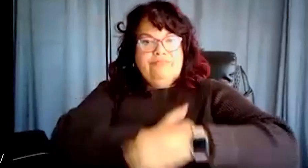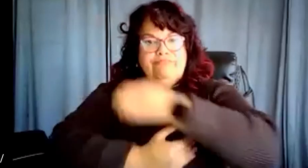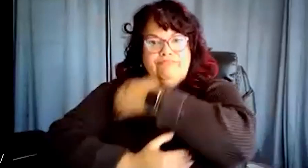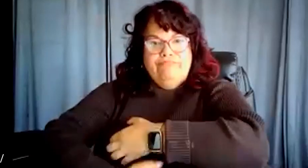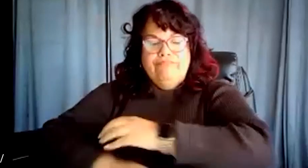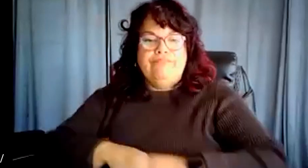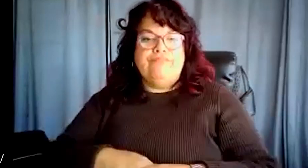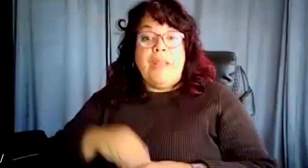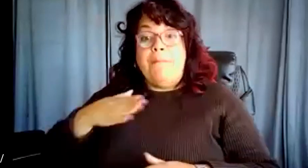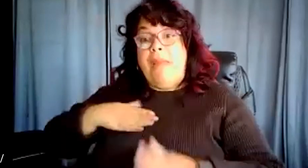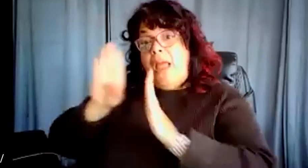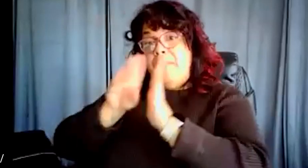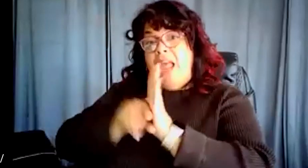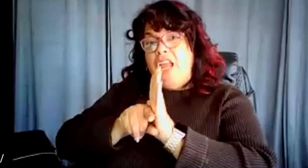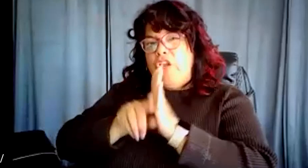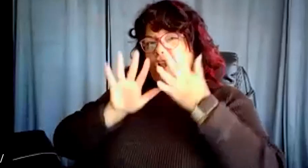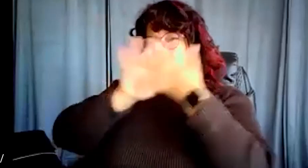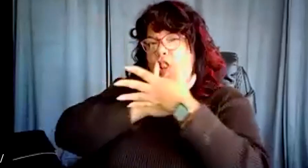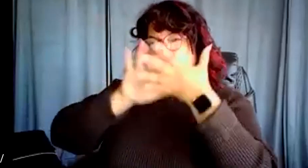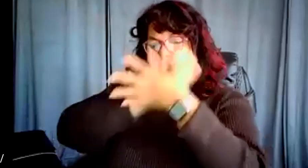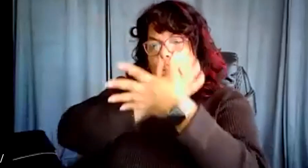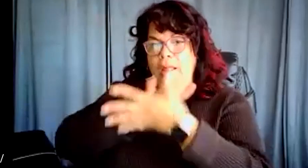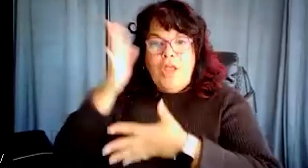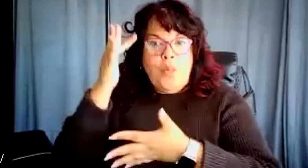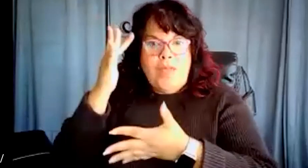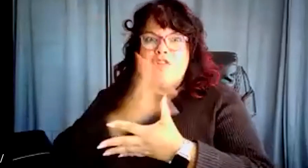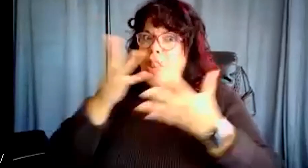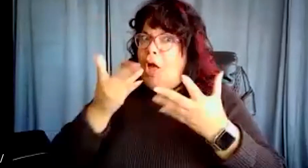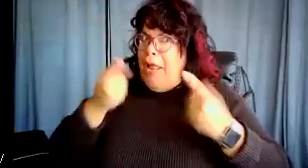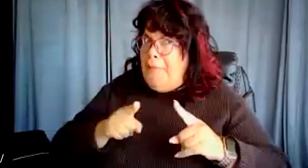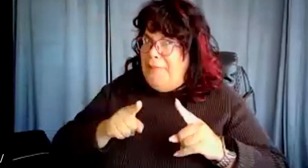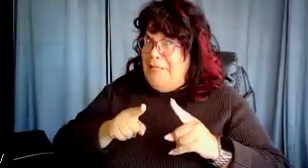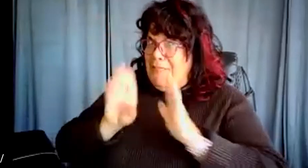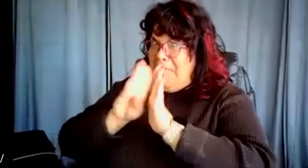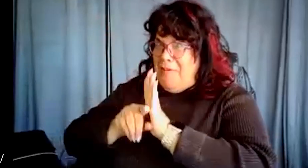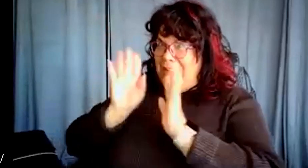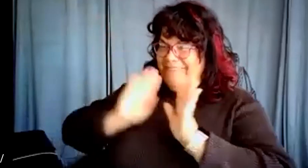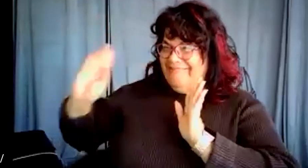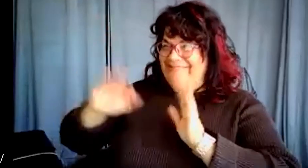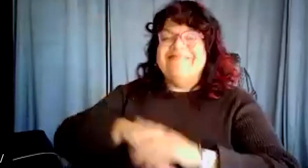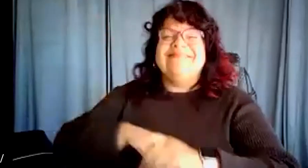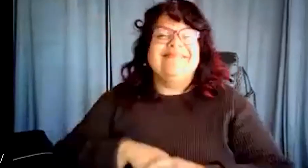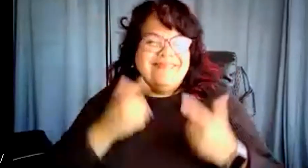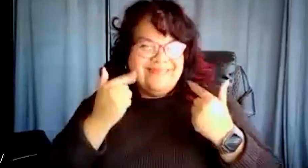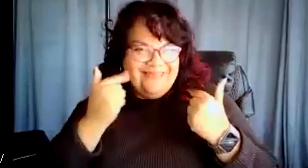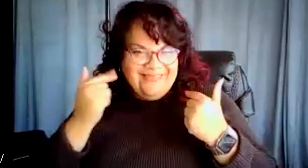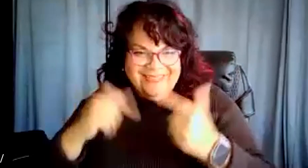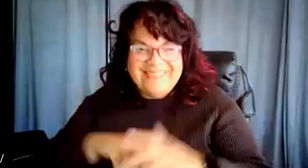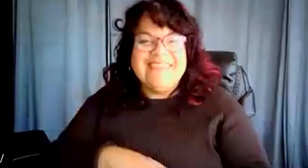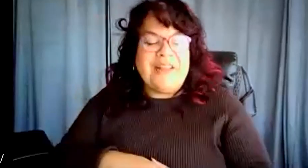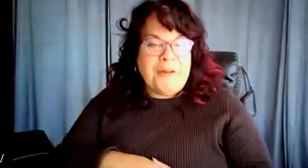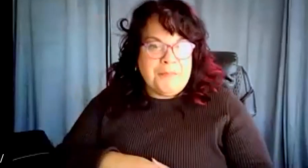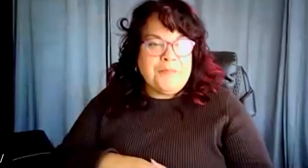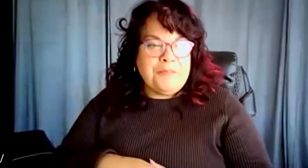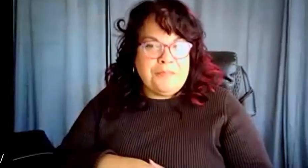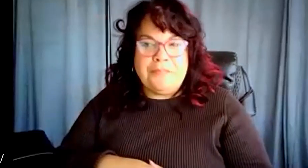And my background is blurred because there's a whole lot going on back there.